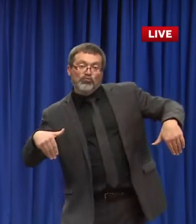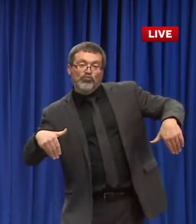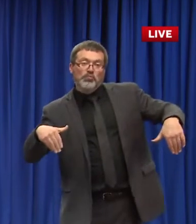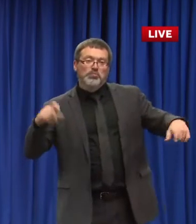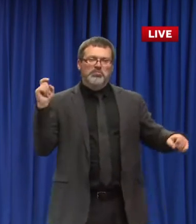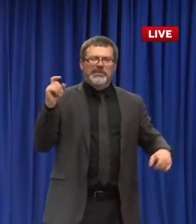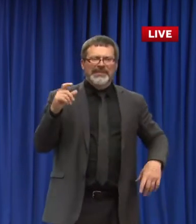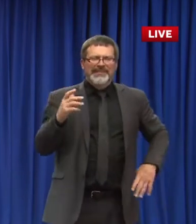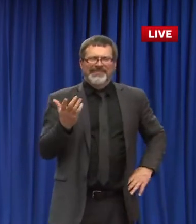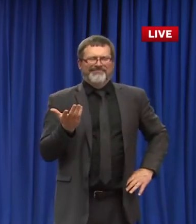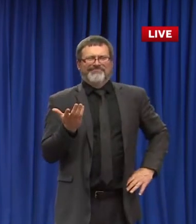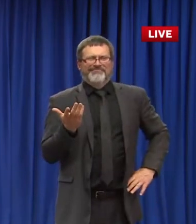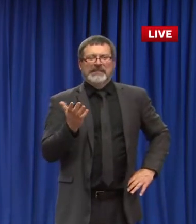WHY NOT?